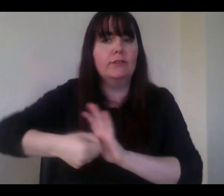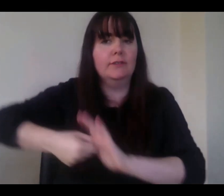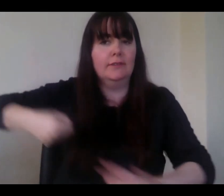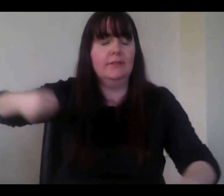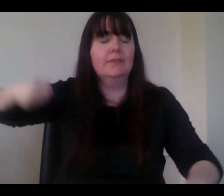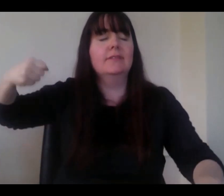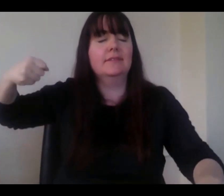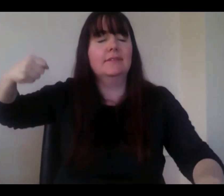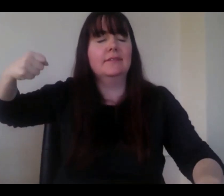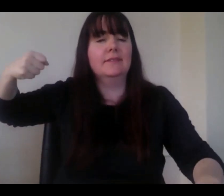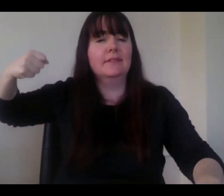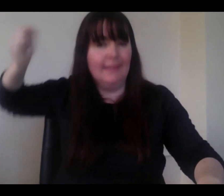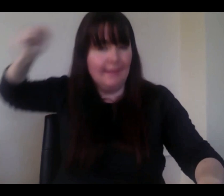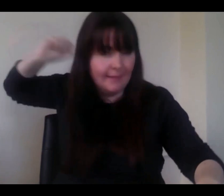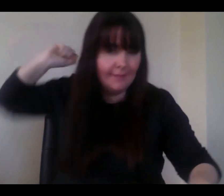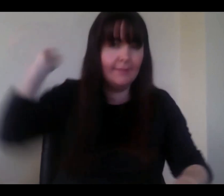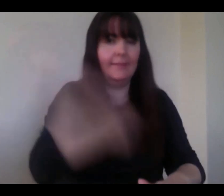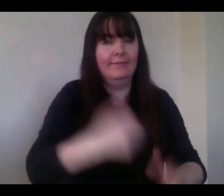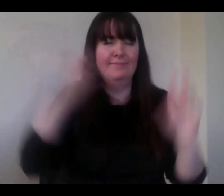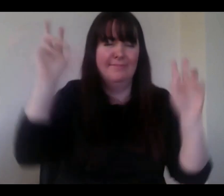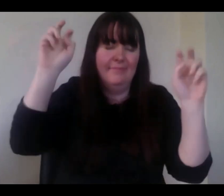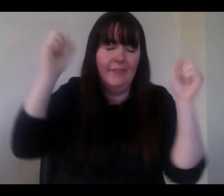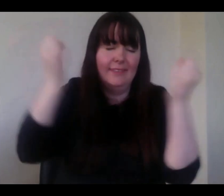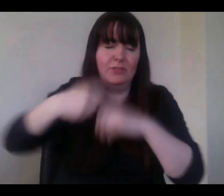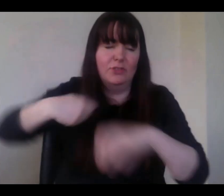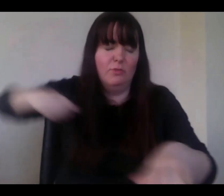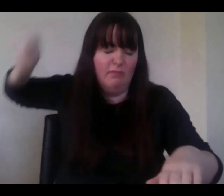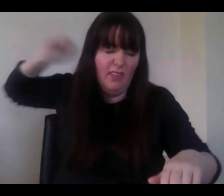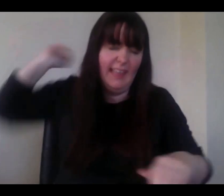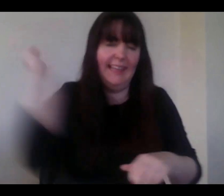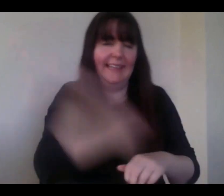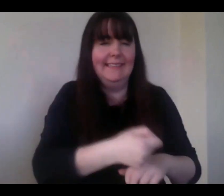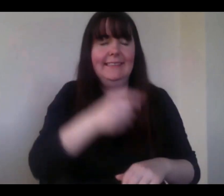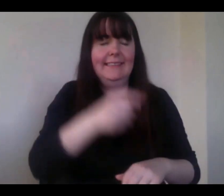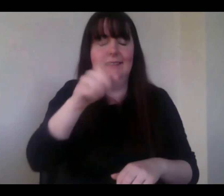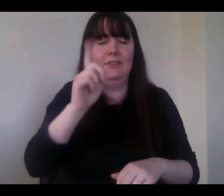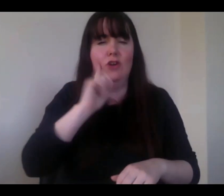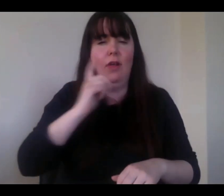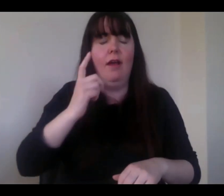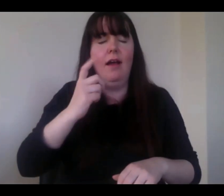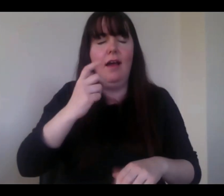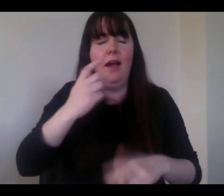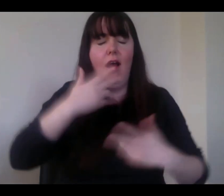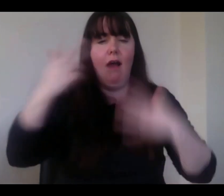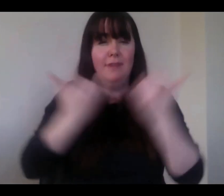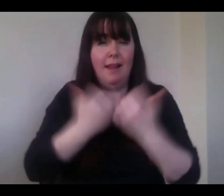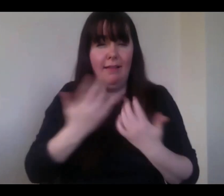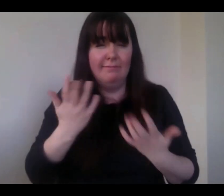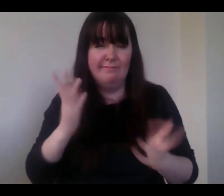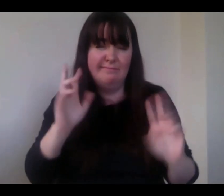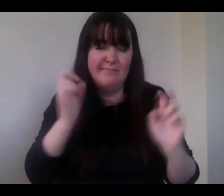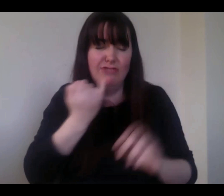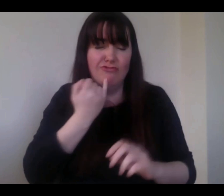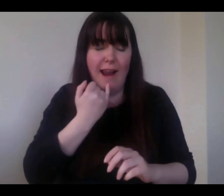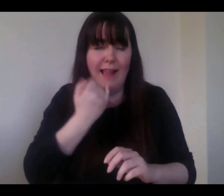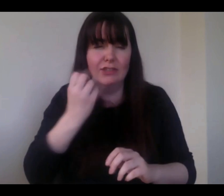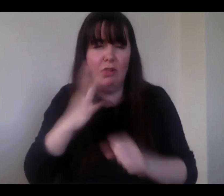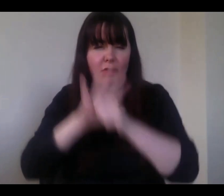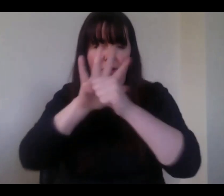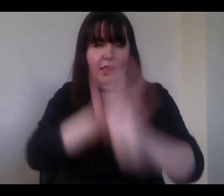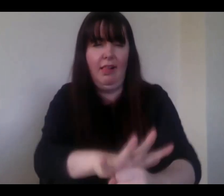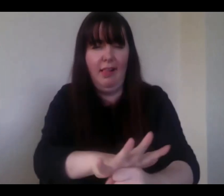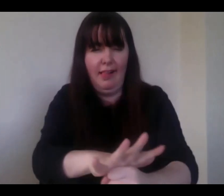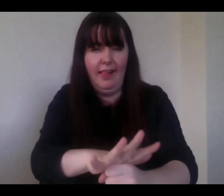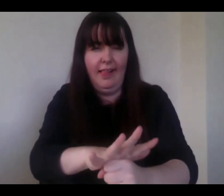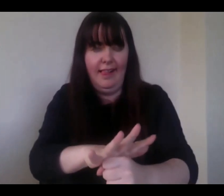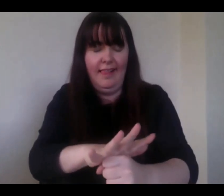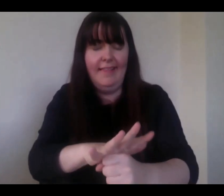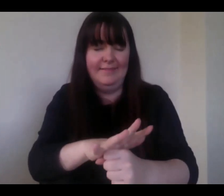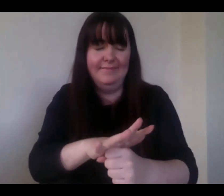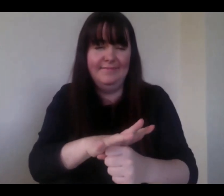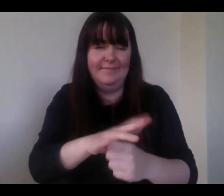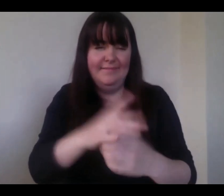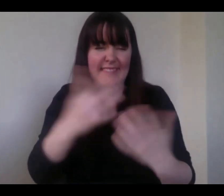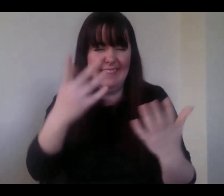by the other Annies with hairbrushes, so the symbolic female prop or object. So she